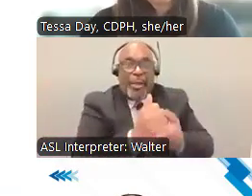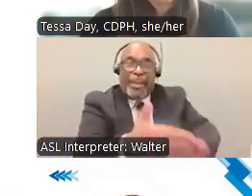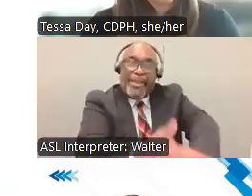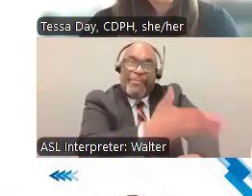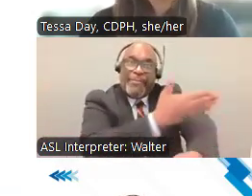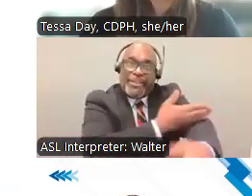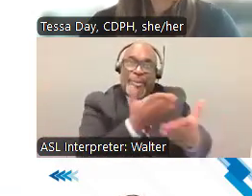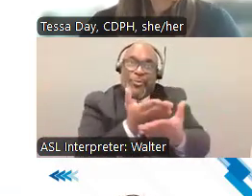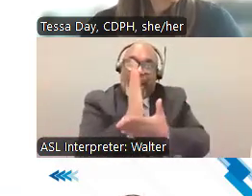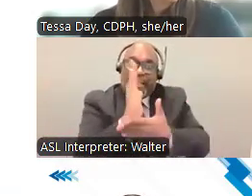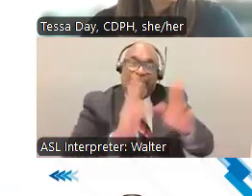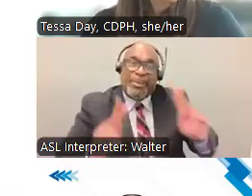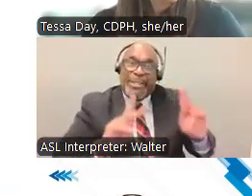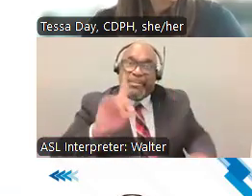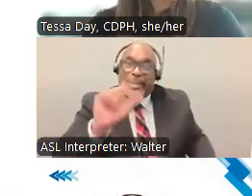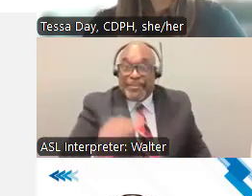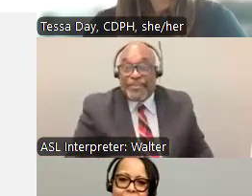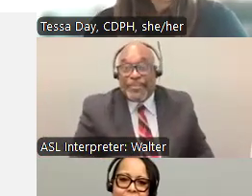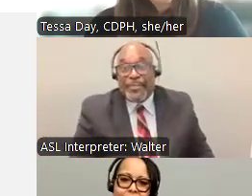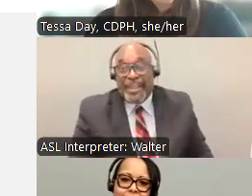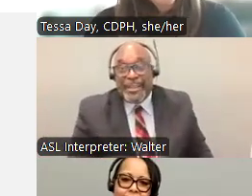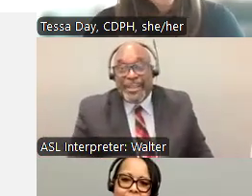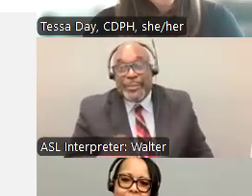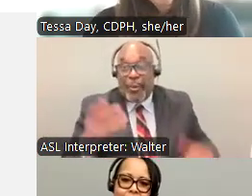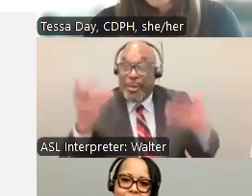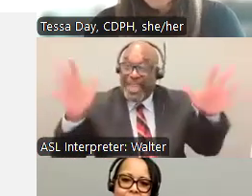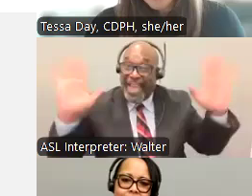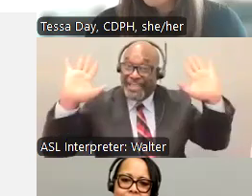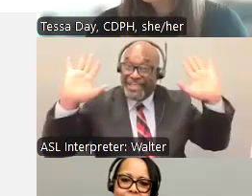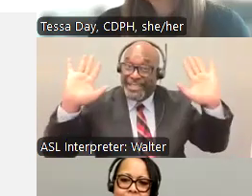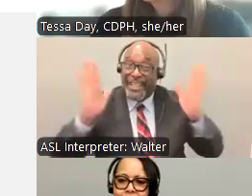13:38:23 with disabilities. So with 13:38:25 that, I'll say thank you all for